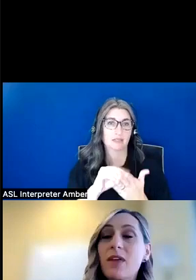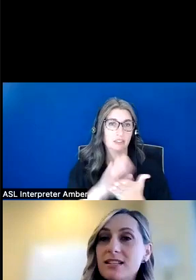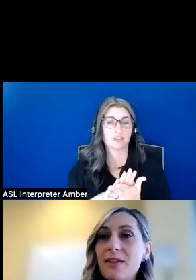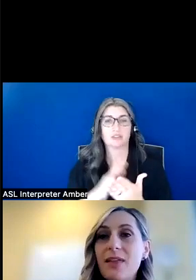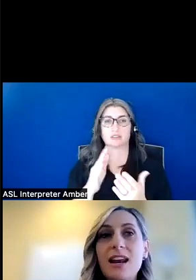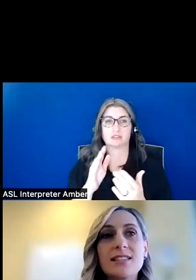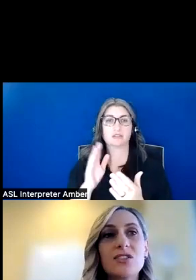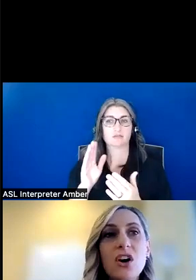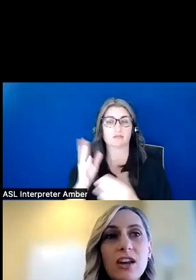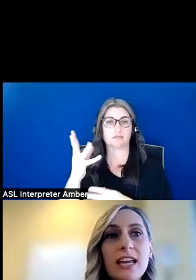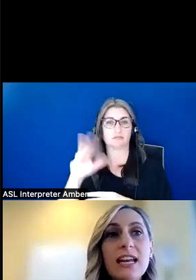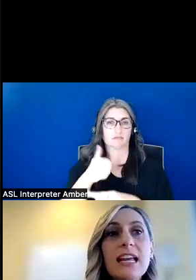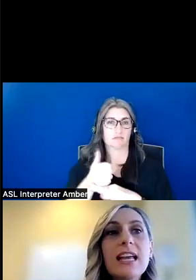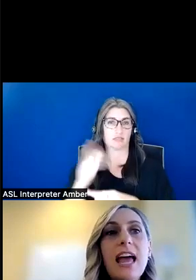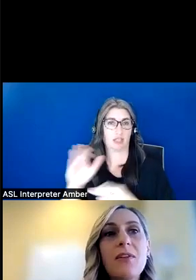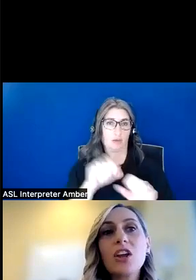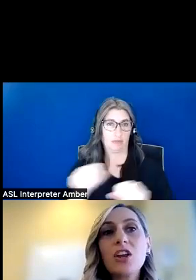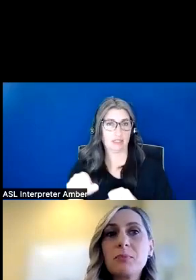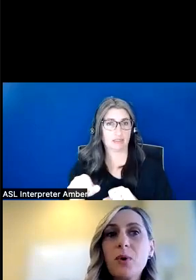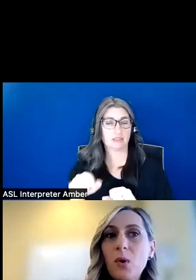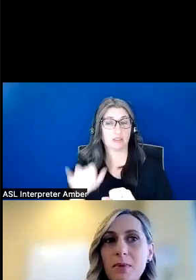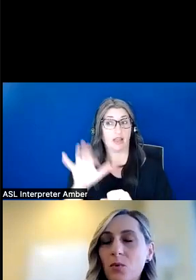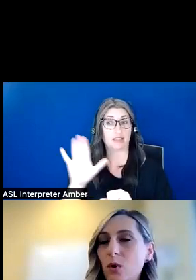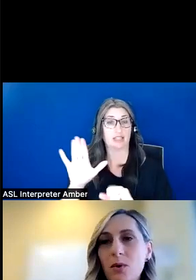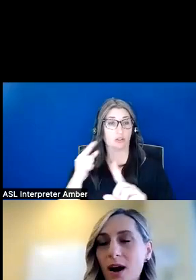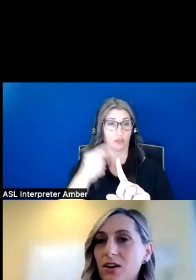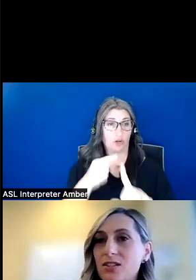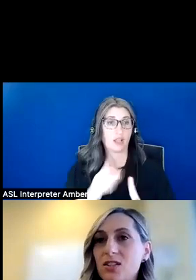so they set that as their target, and they're going to use program enrollment records to